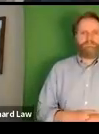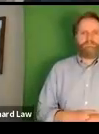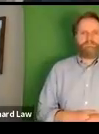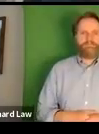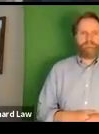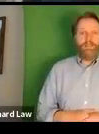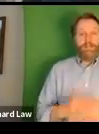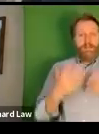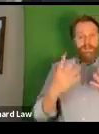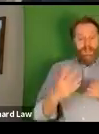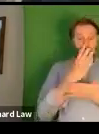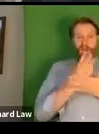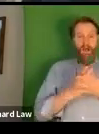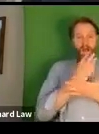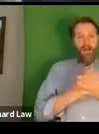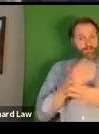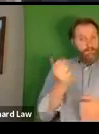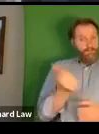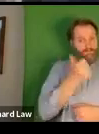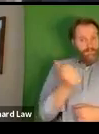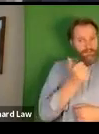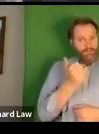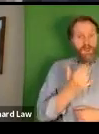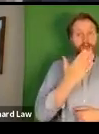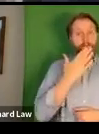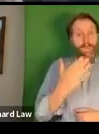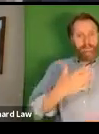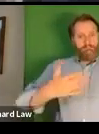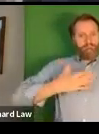through can I just remind people to keep liking and sharing the event so we get